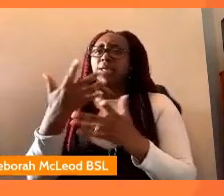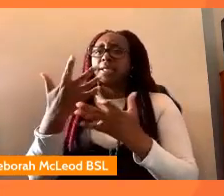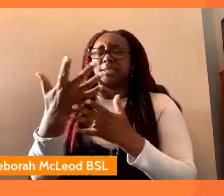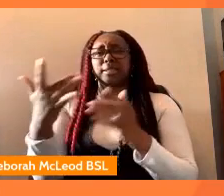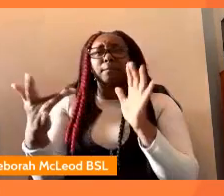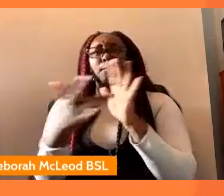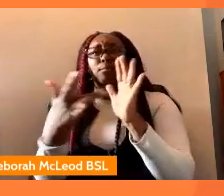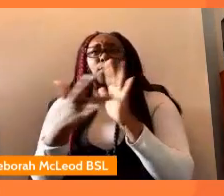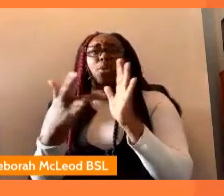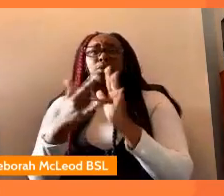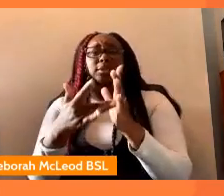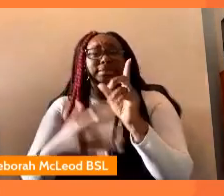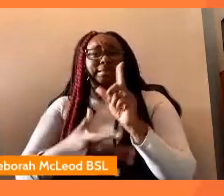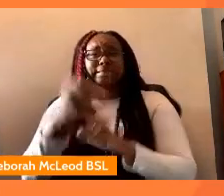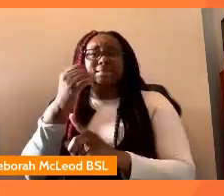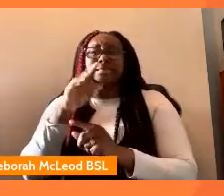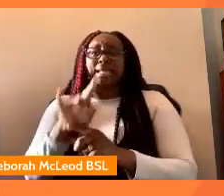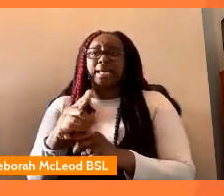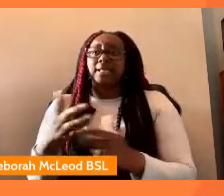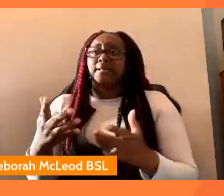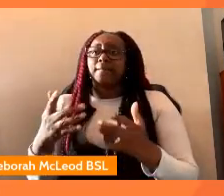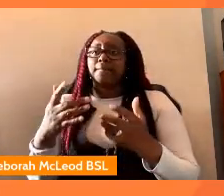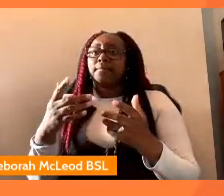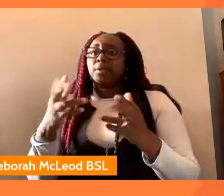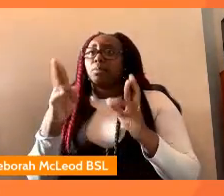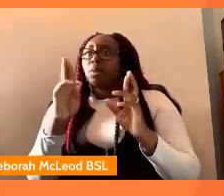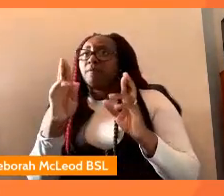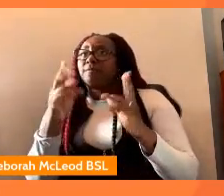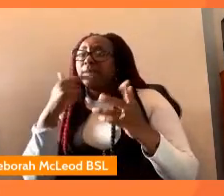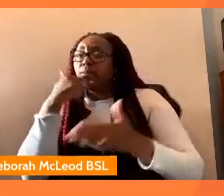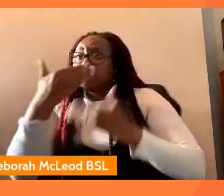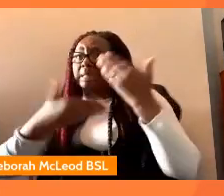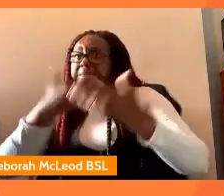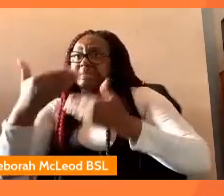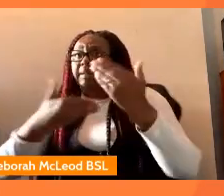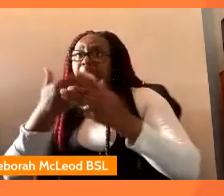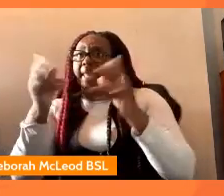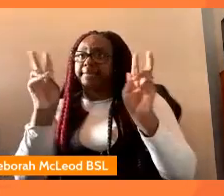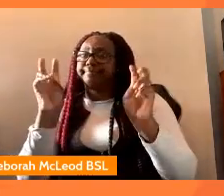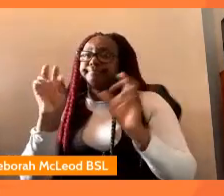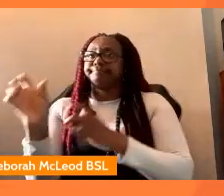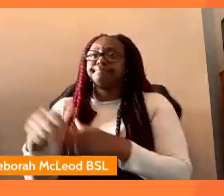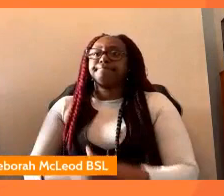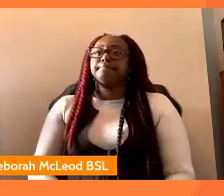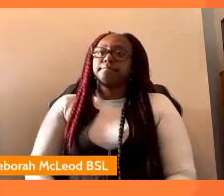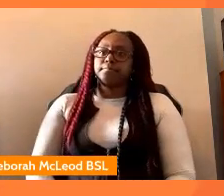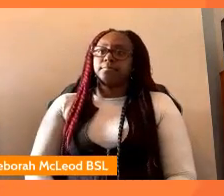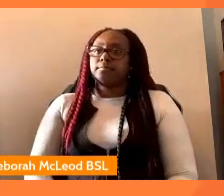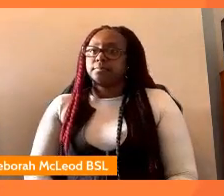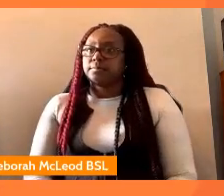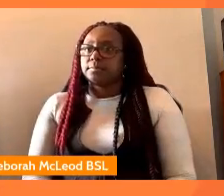for success. So I am going to hopefully touch on some of those topics today.